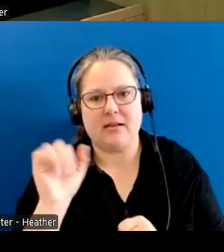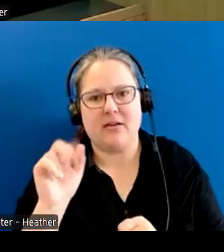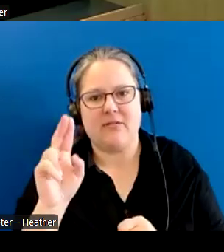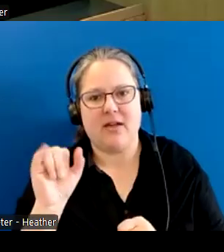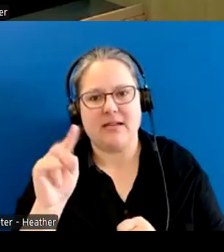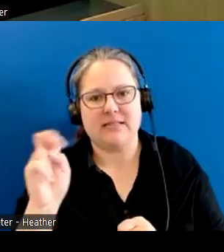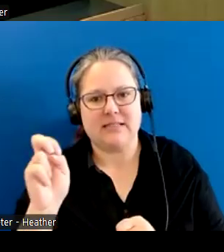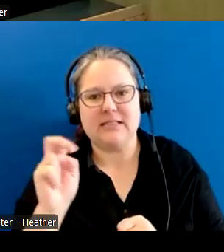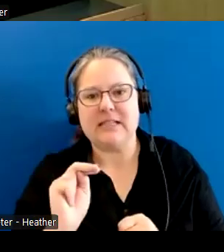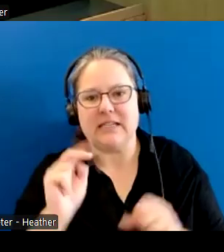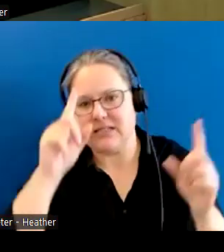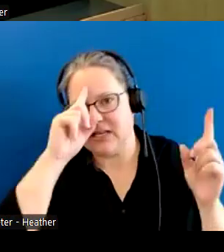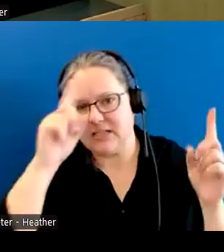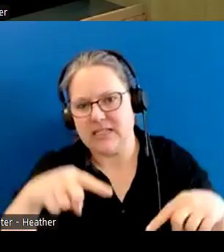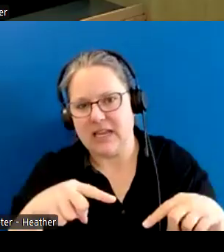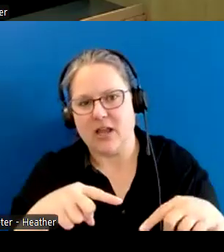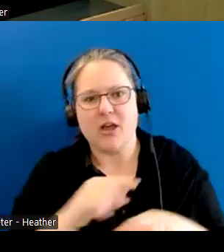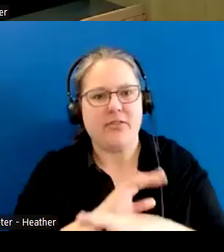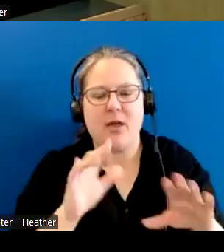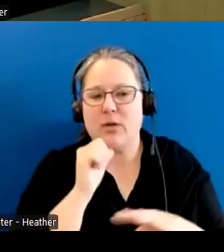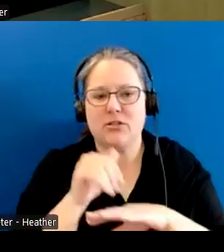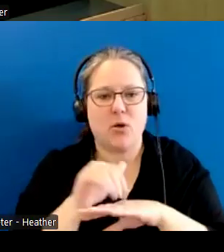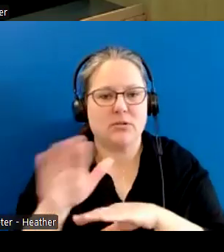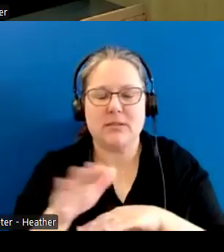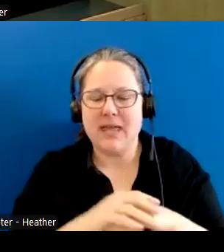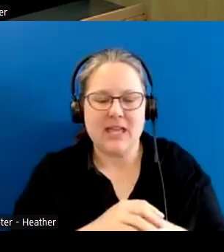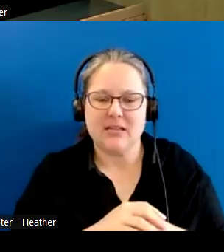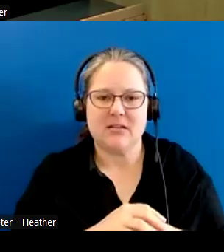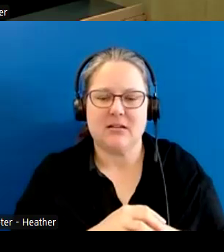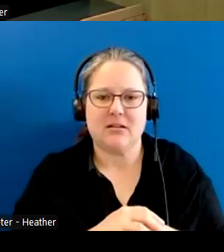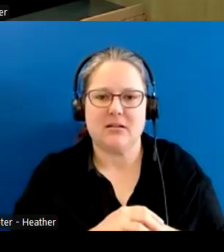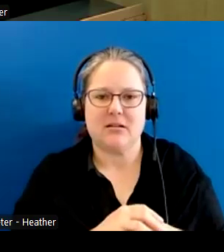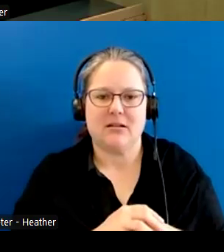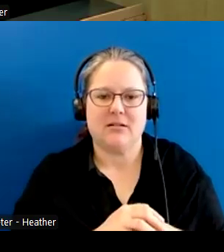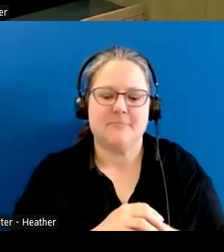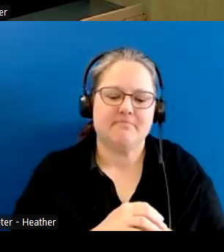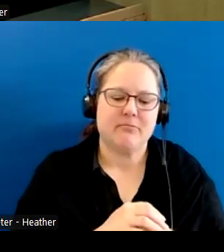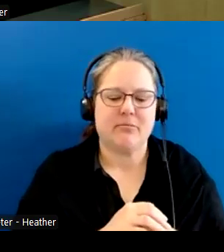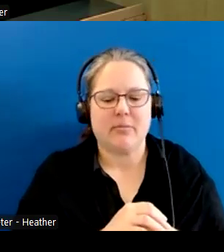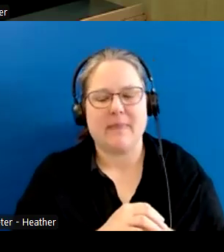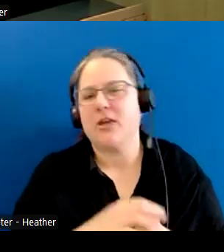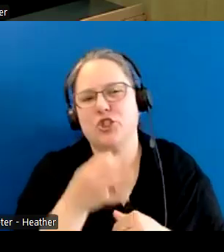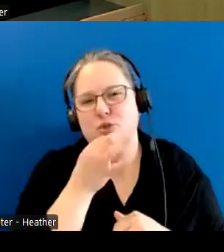Is there a point at which we need to protest by not submitting? Was a little I think it's too